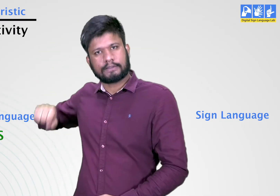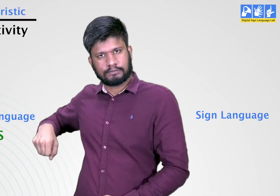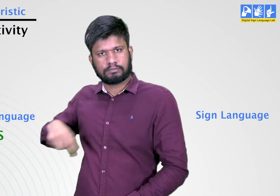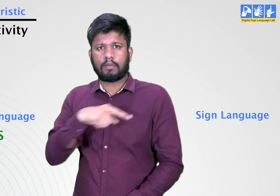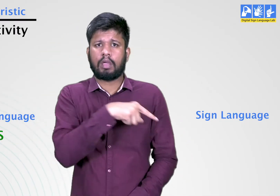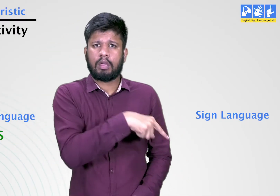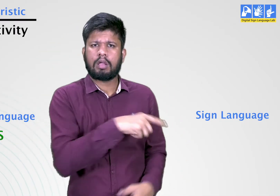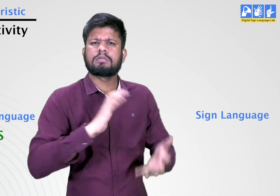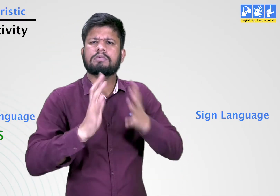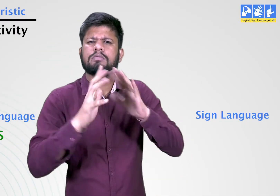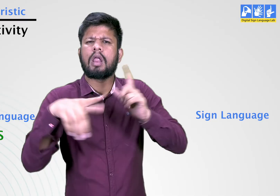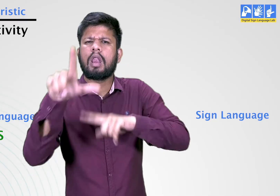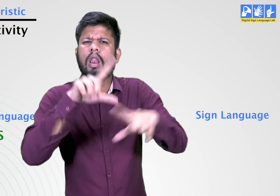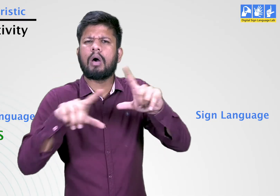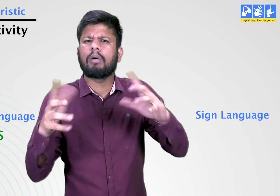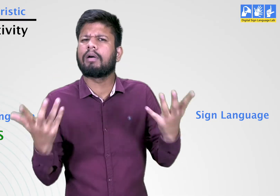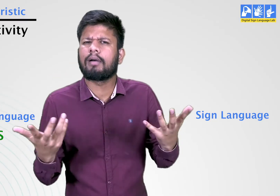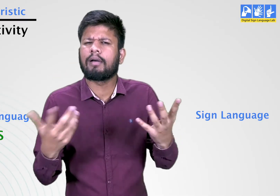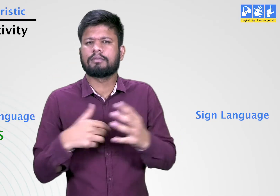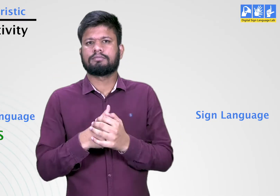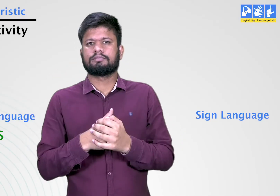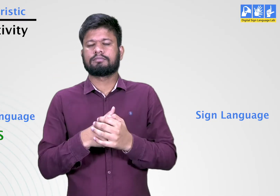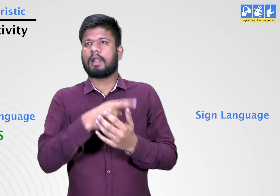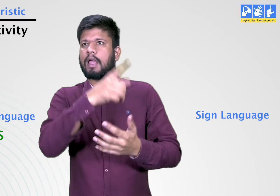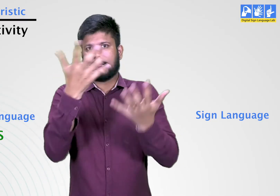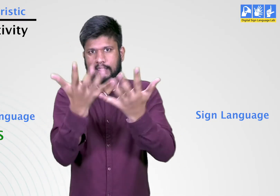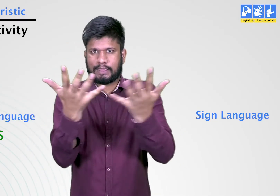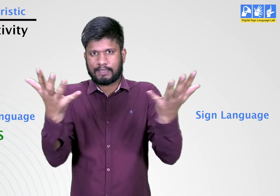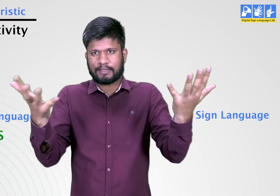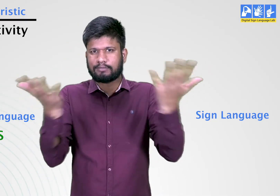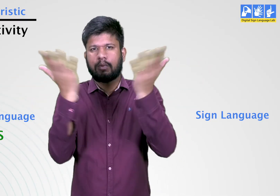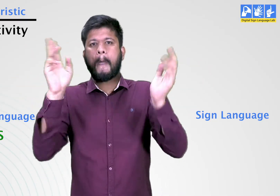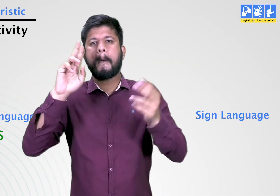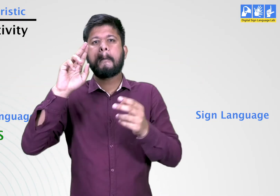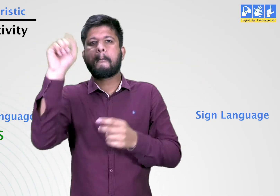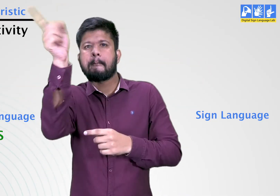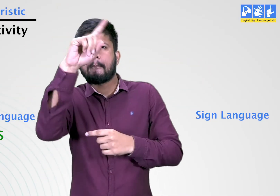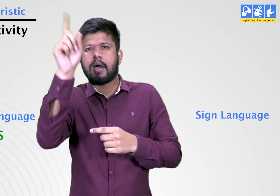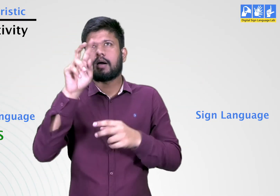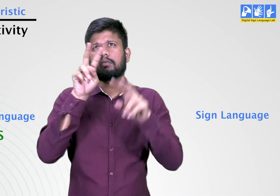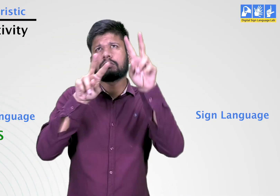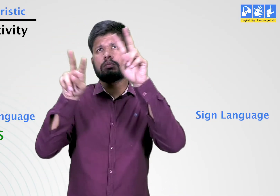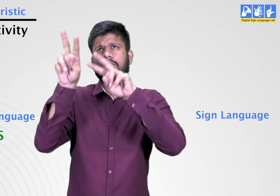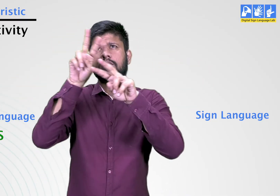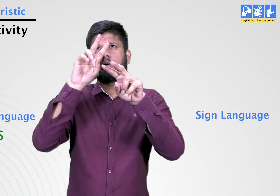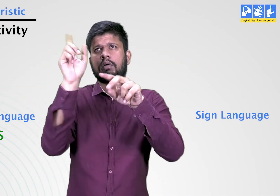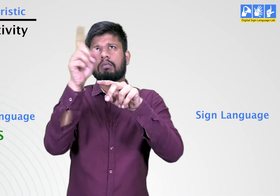Similarly in sign language, a sign can be created by observing anything